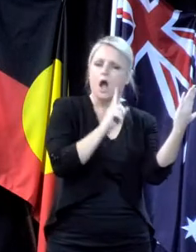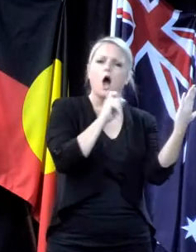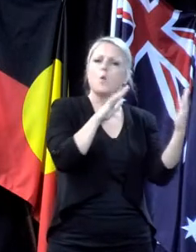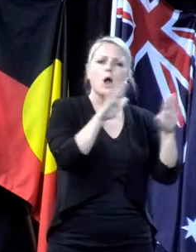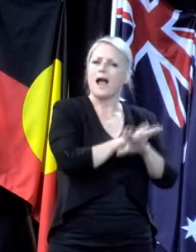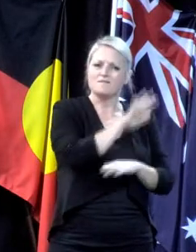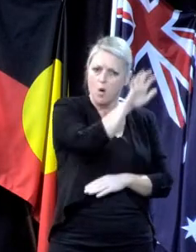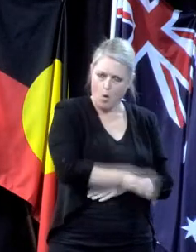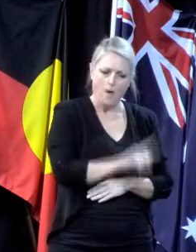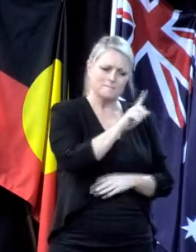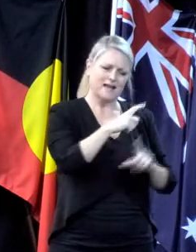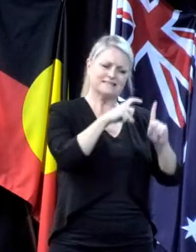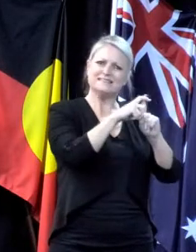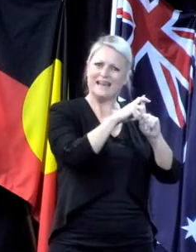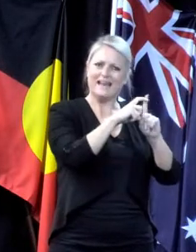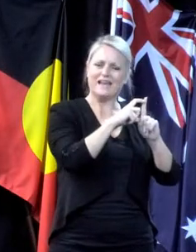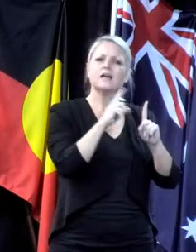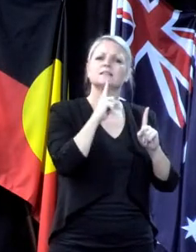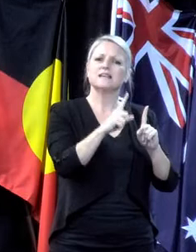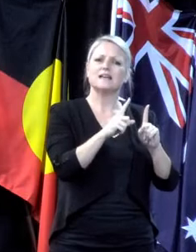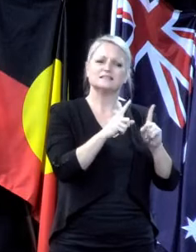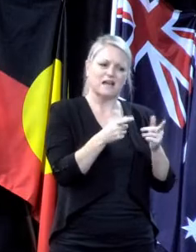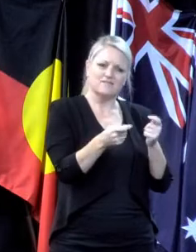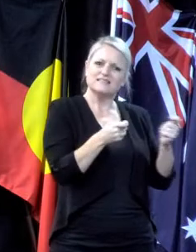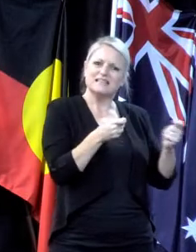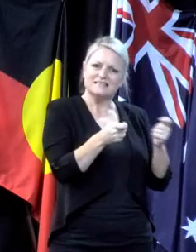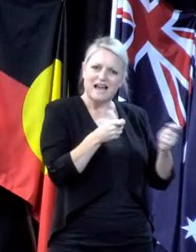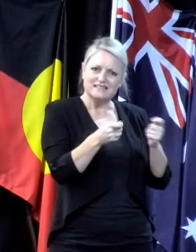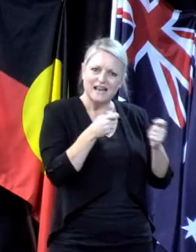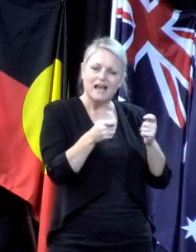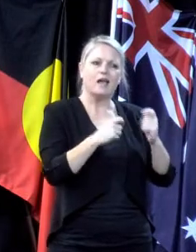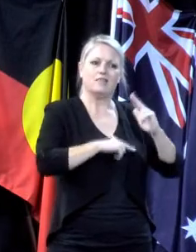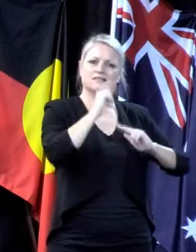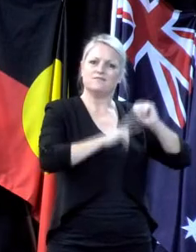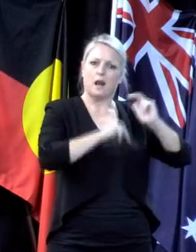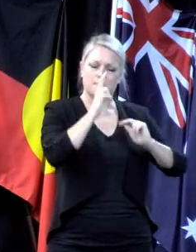which is, "Facilitating the professional development of the co-teaching training manual."